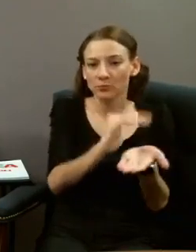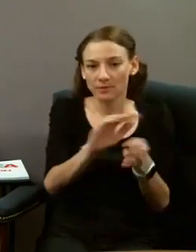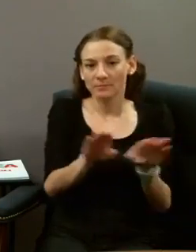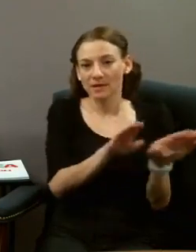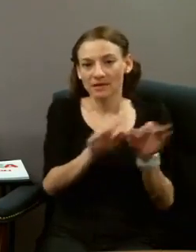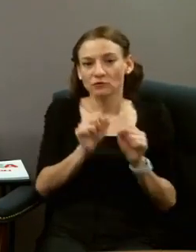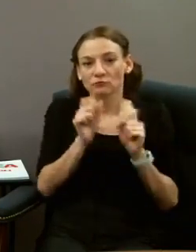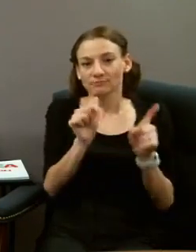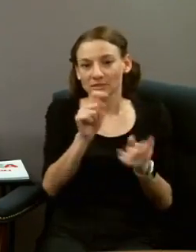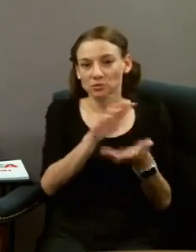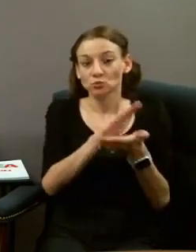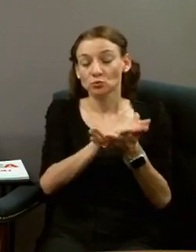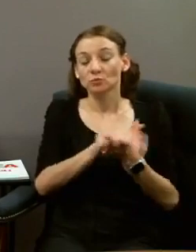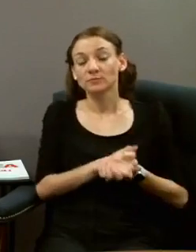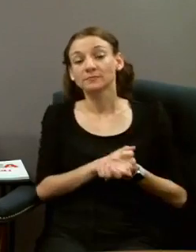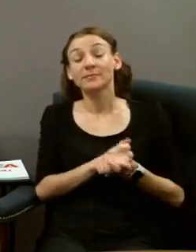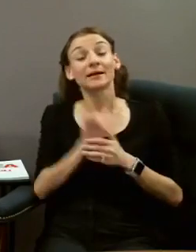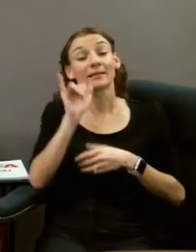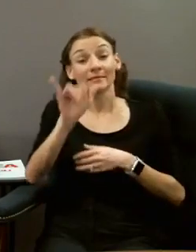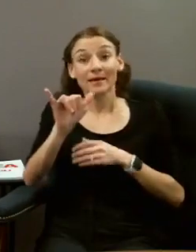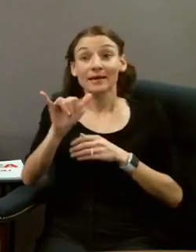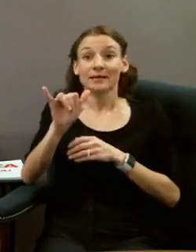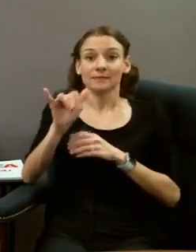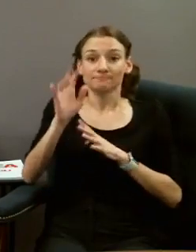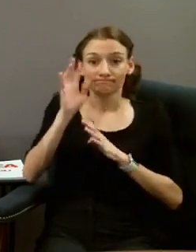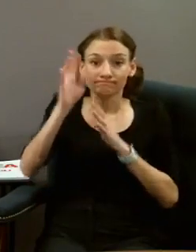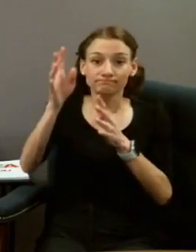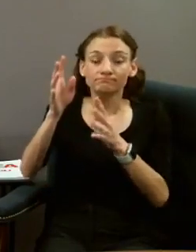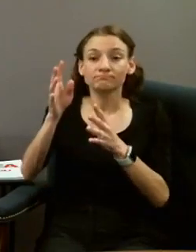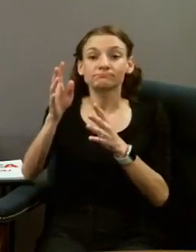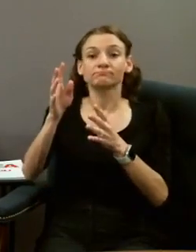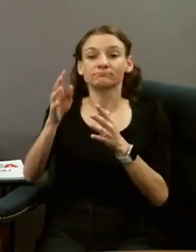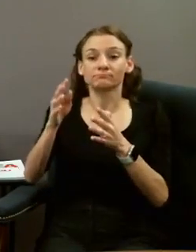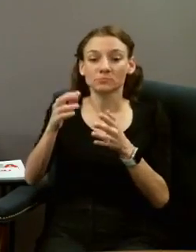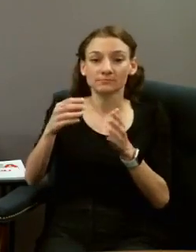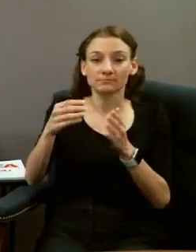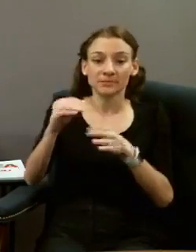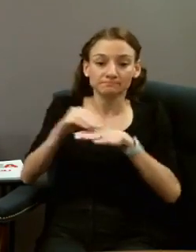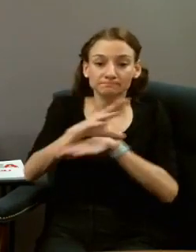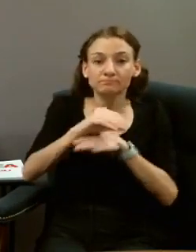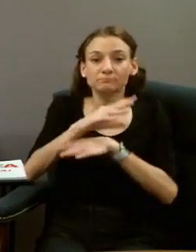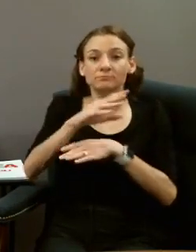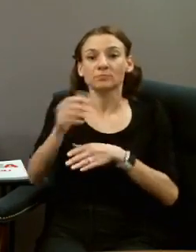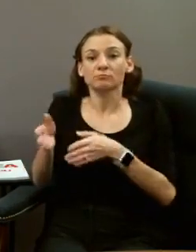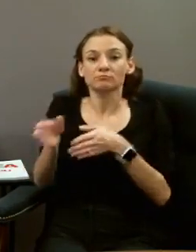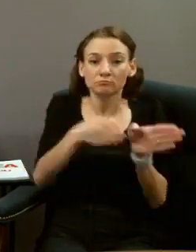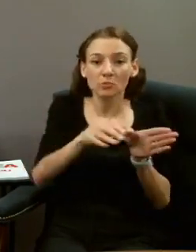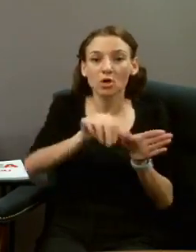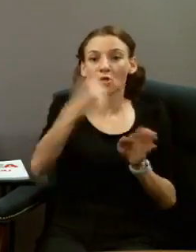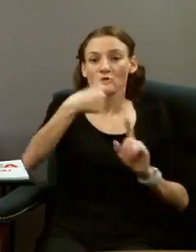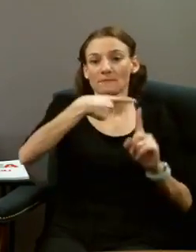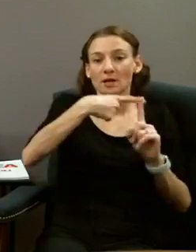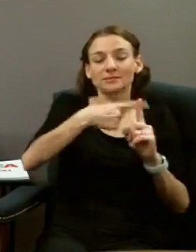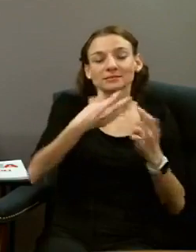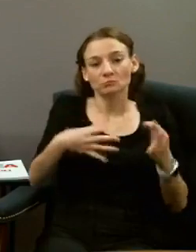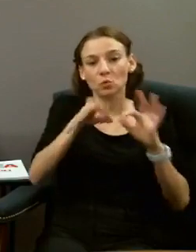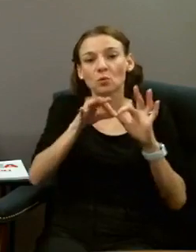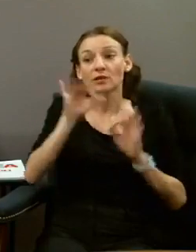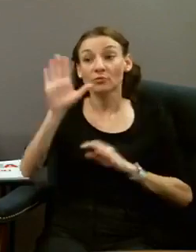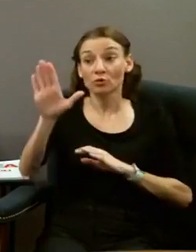Now, it incumbent that that guidance be evidence-based, be based upon sound practices that are acceptable